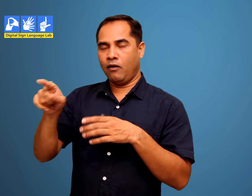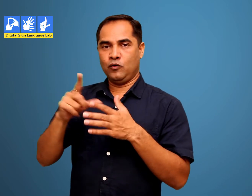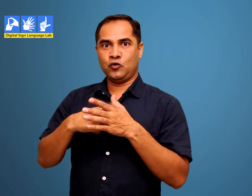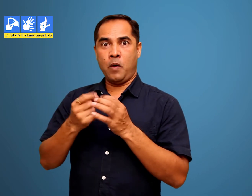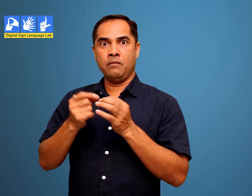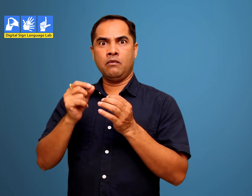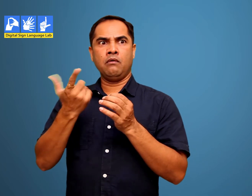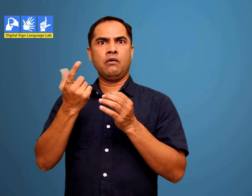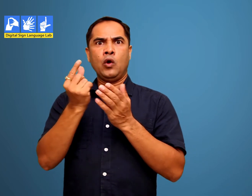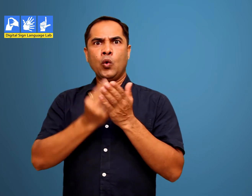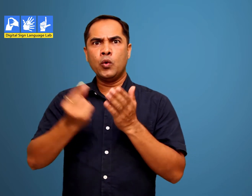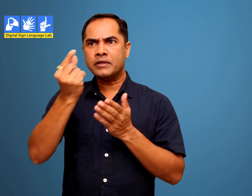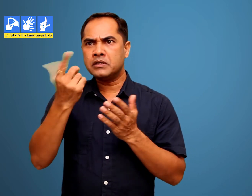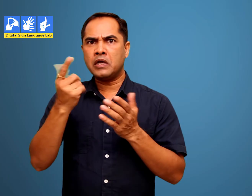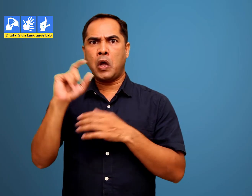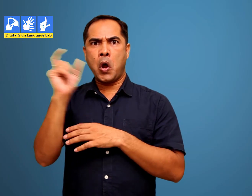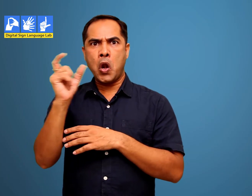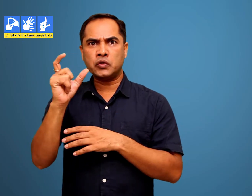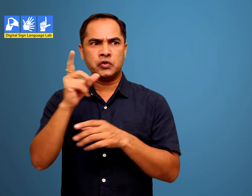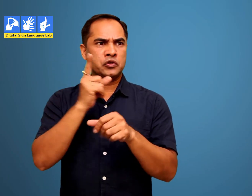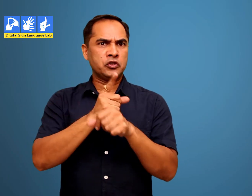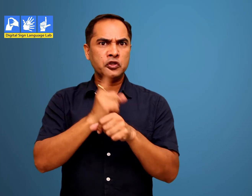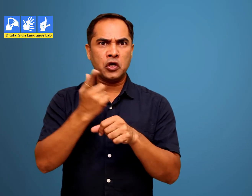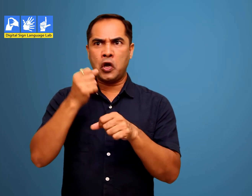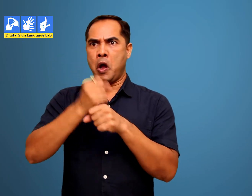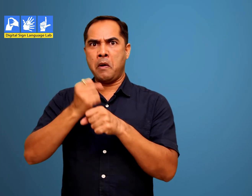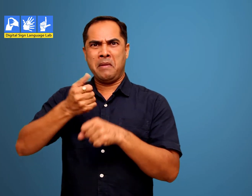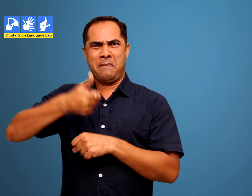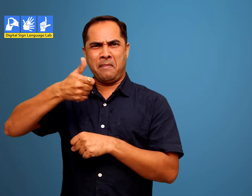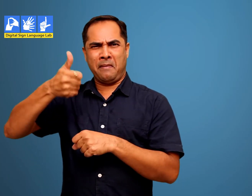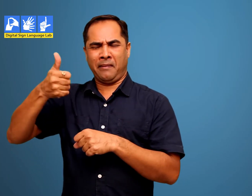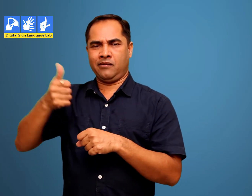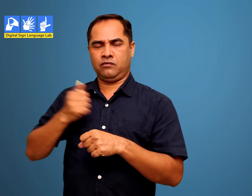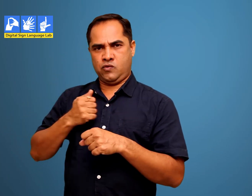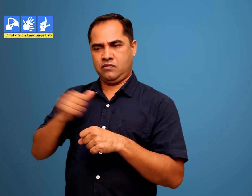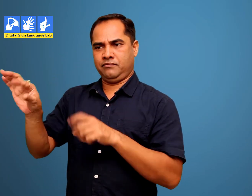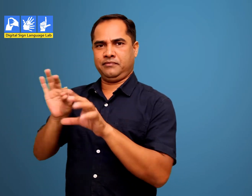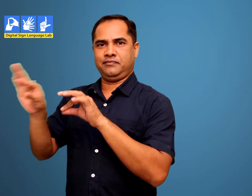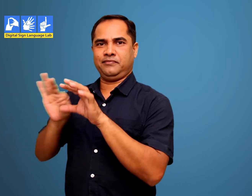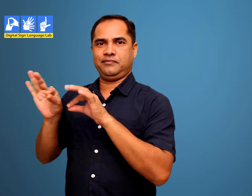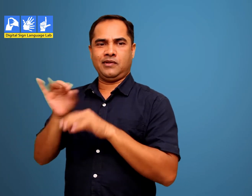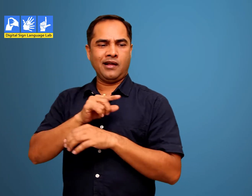favored Sinhalas for university positions and government jobs, totally